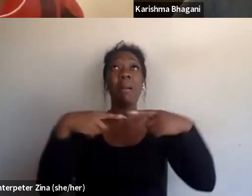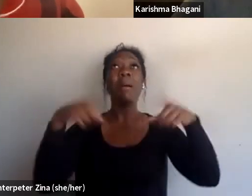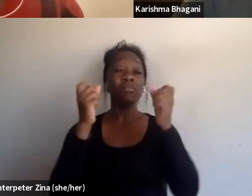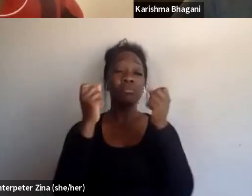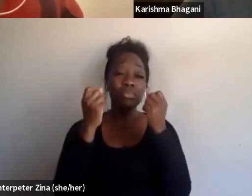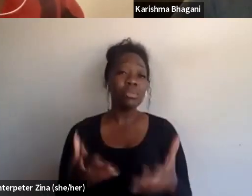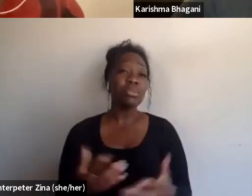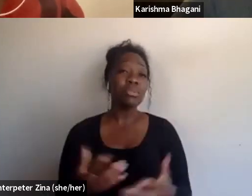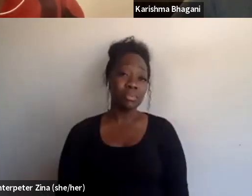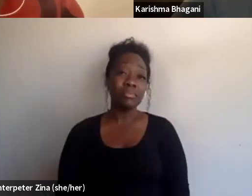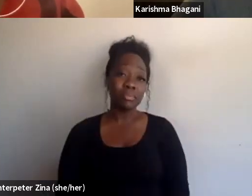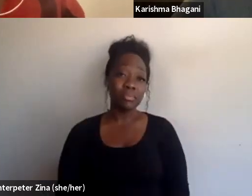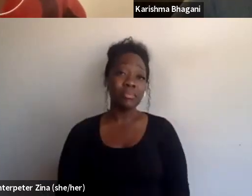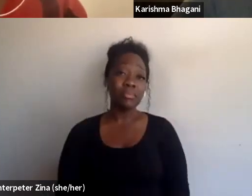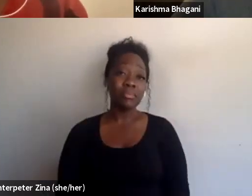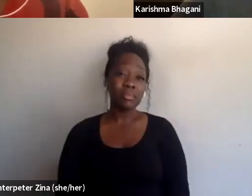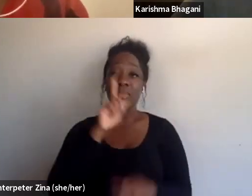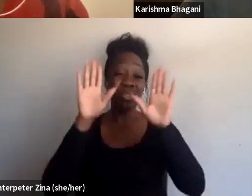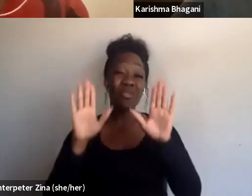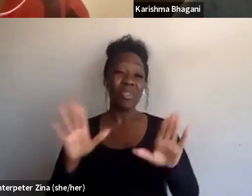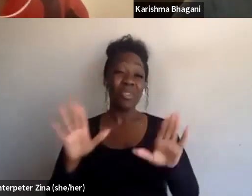It's really been a great, great experience to be part of the lab.